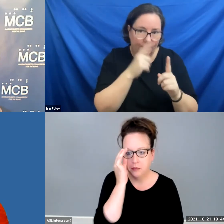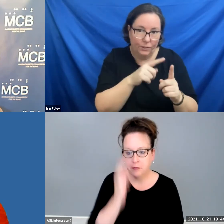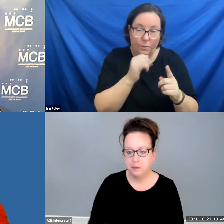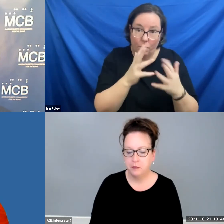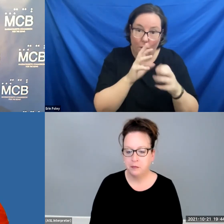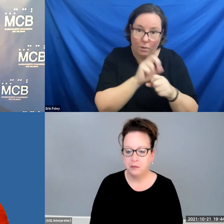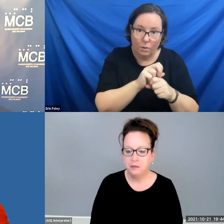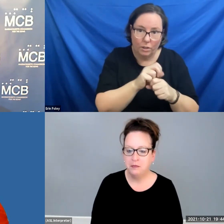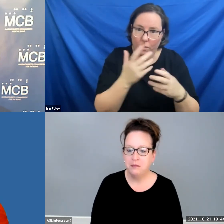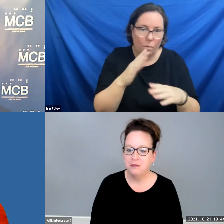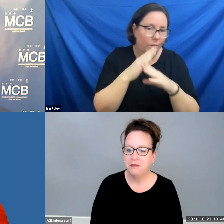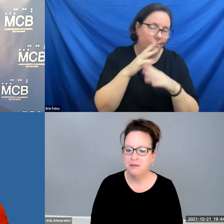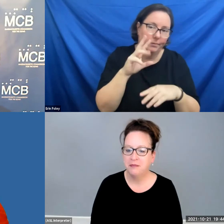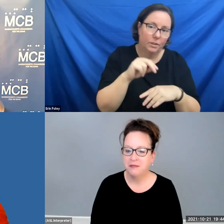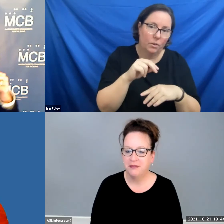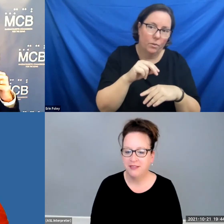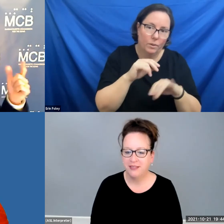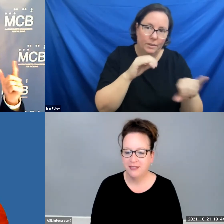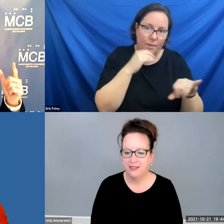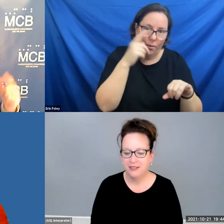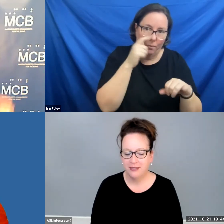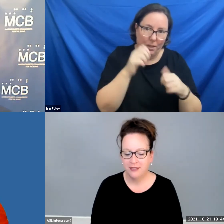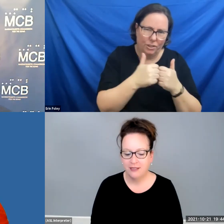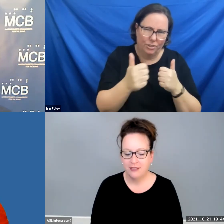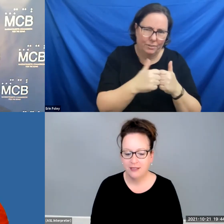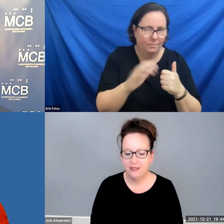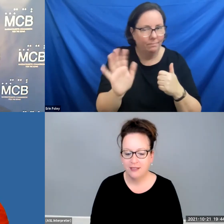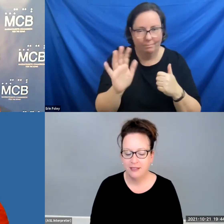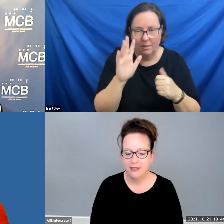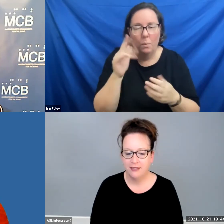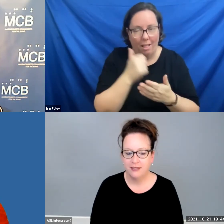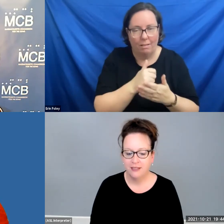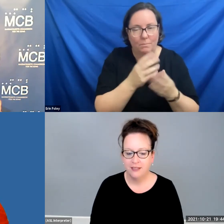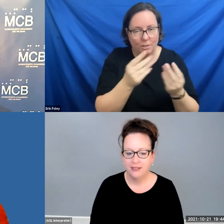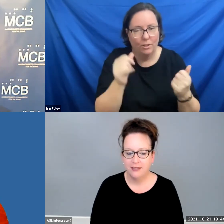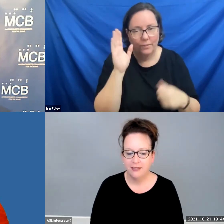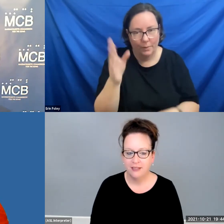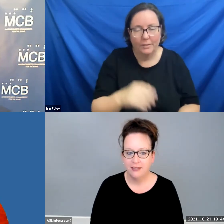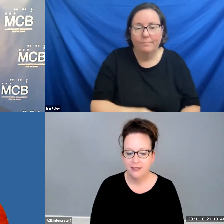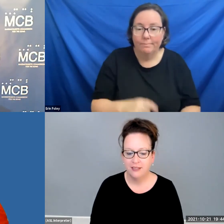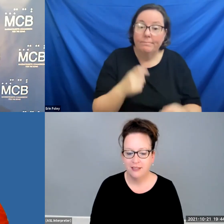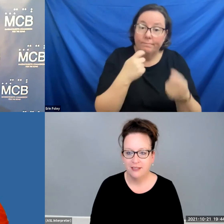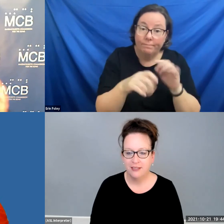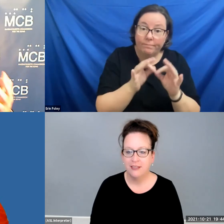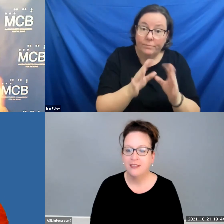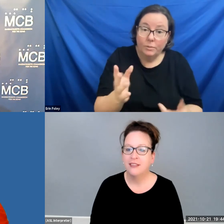the last thing we want to do is keep you from work just because of transportation barrier, let's. What I would say is come into the system,